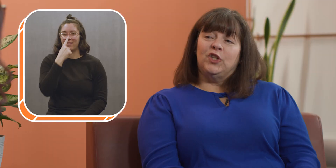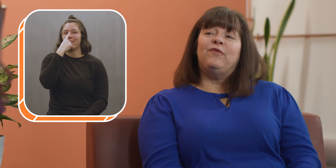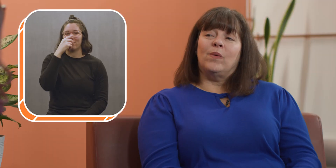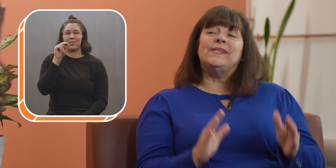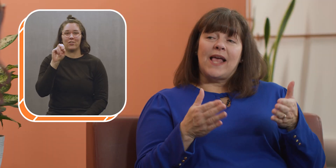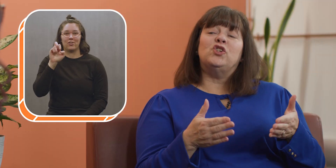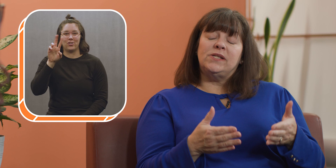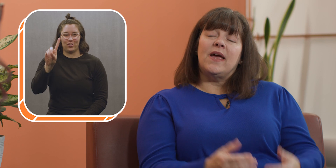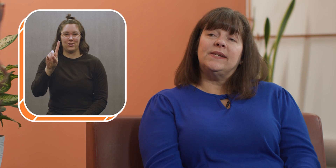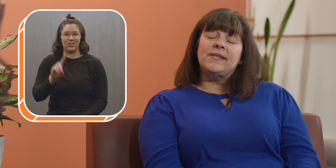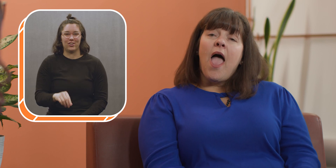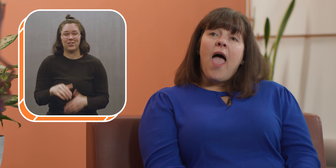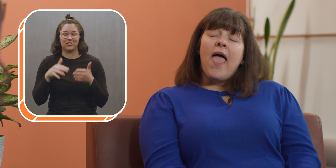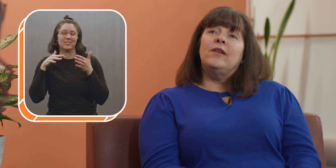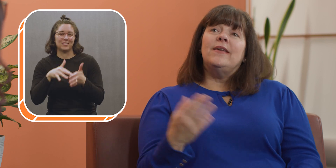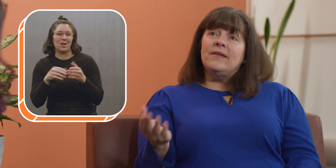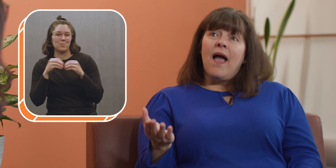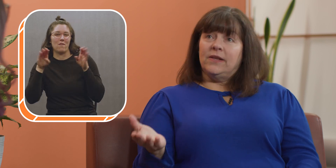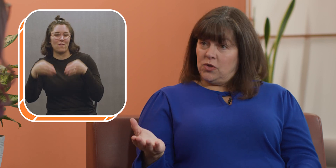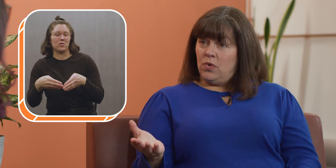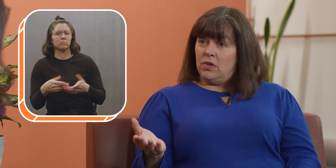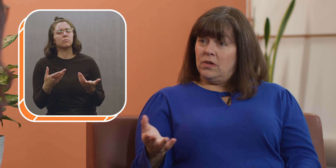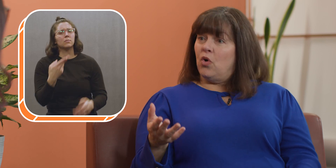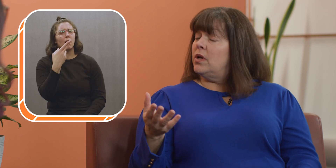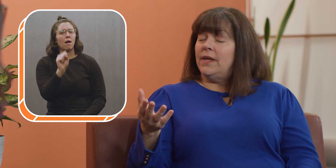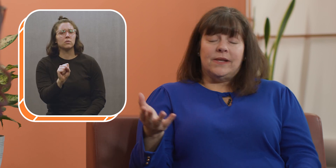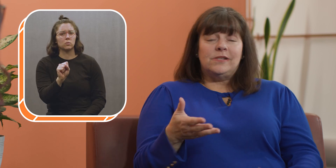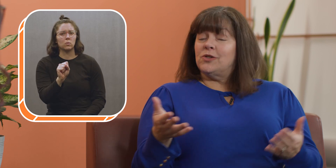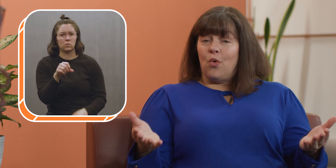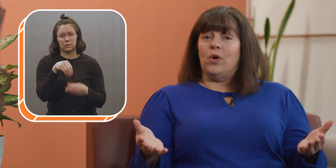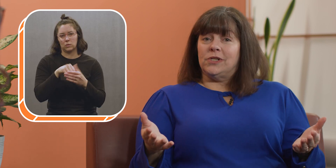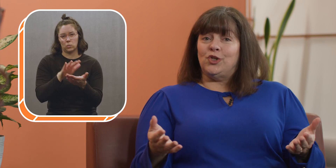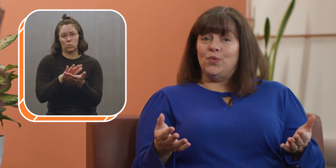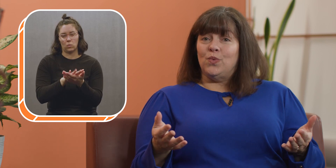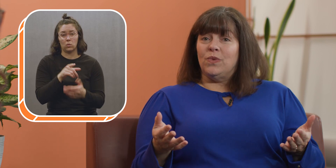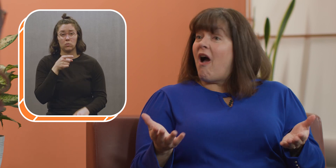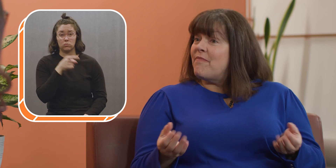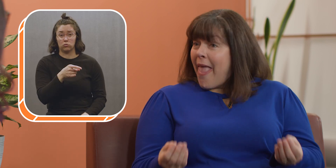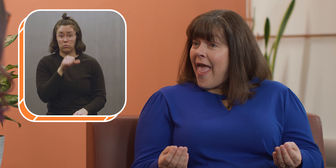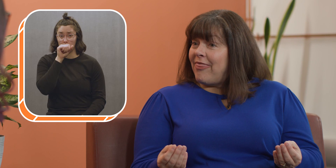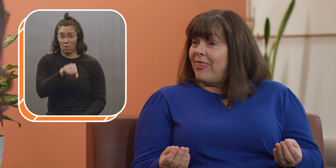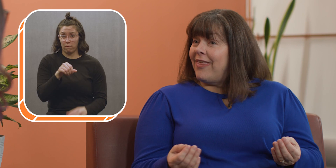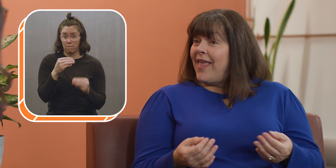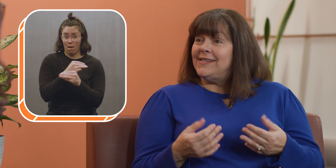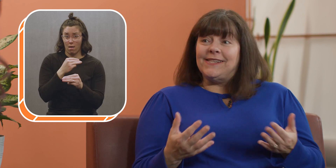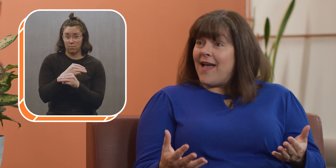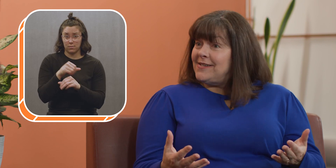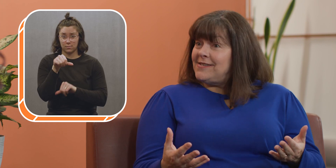You just focused on your studies. - Yeah. And in high school, or in school, did you like math and science?